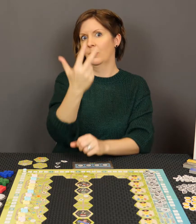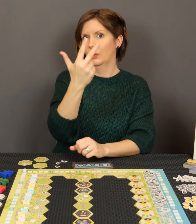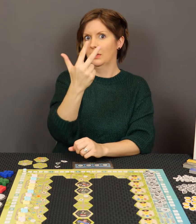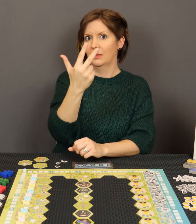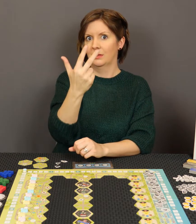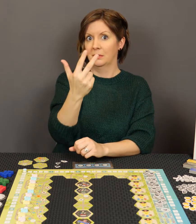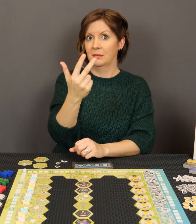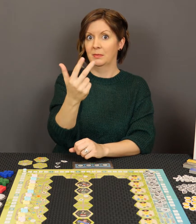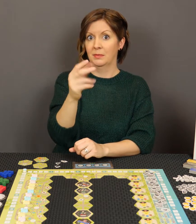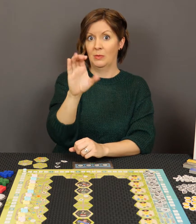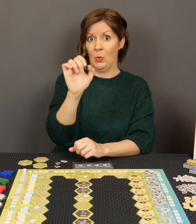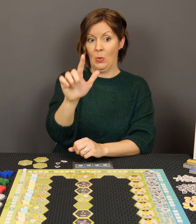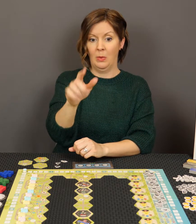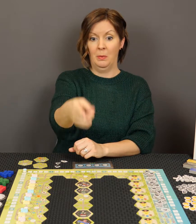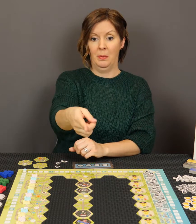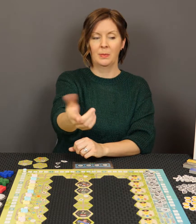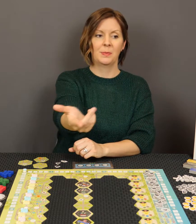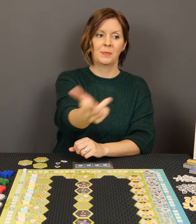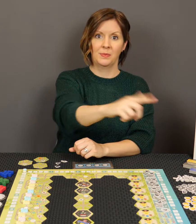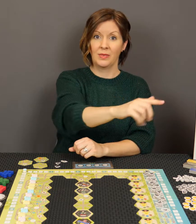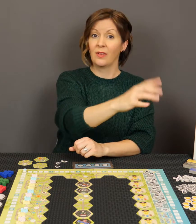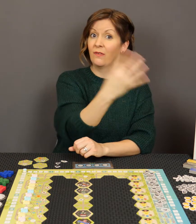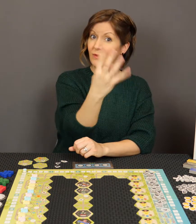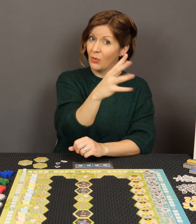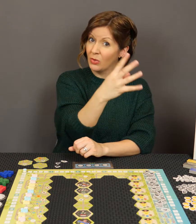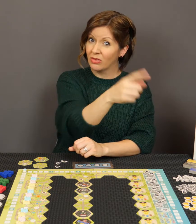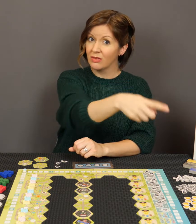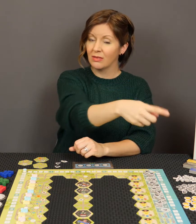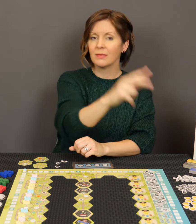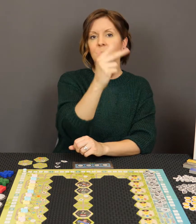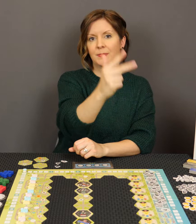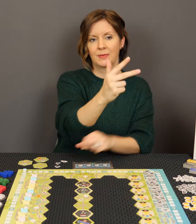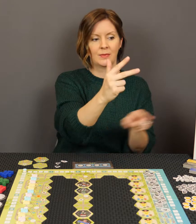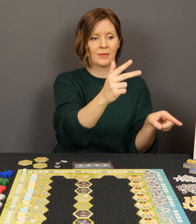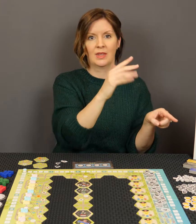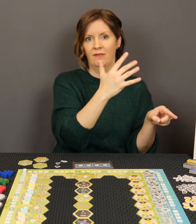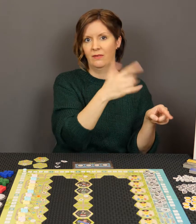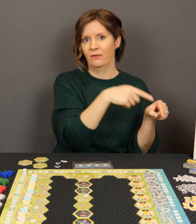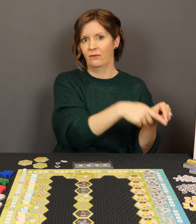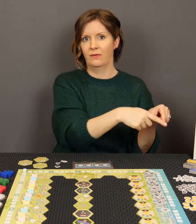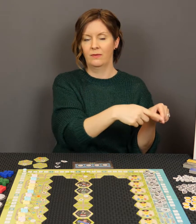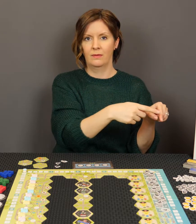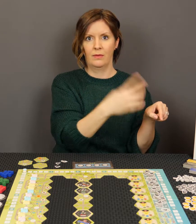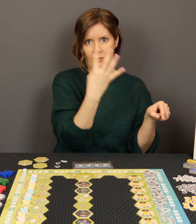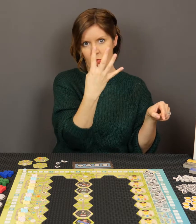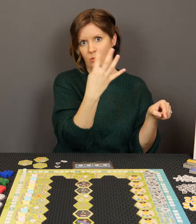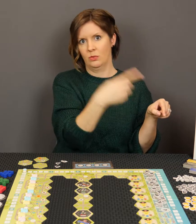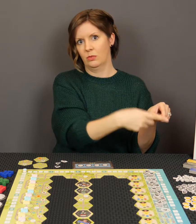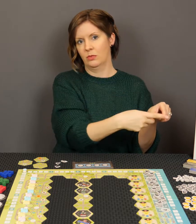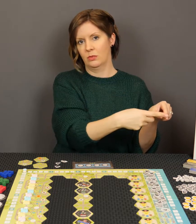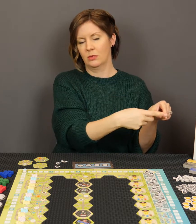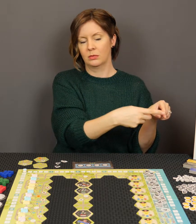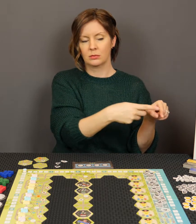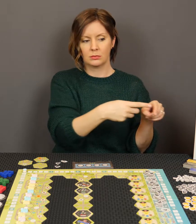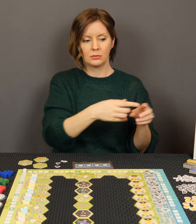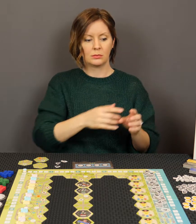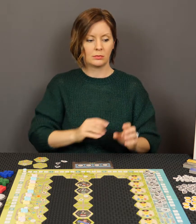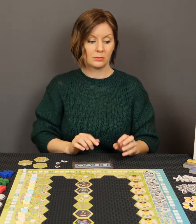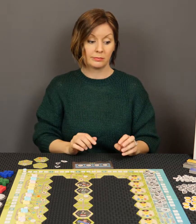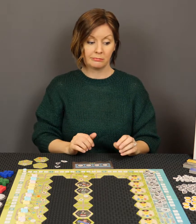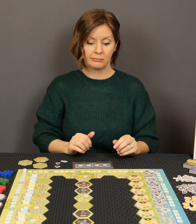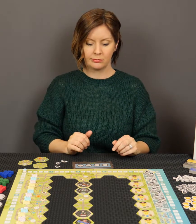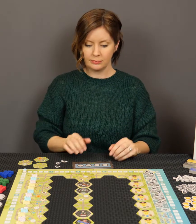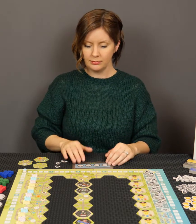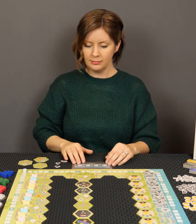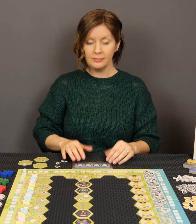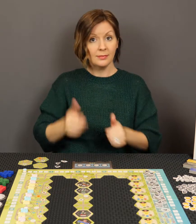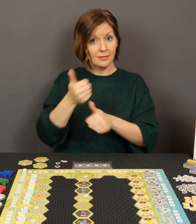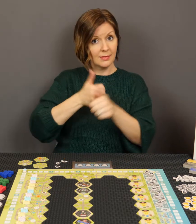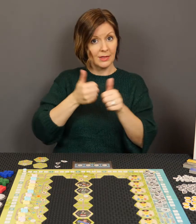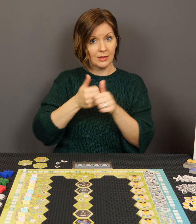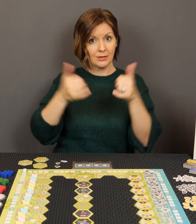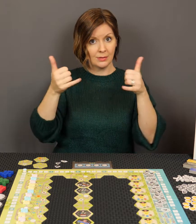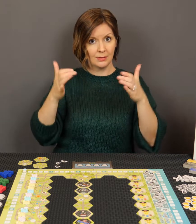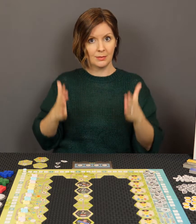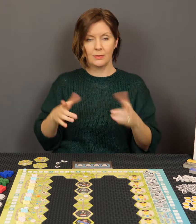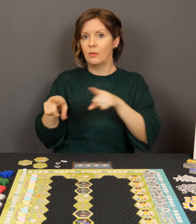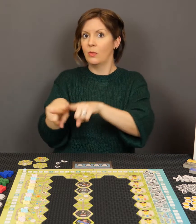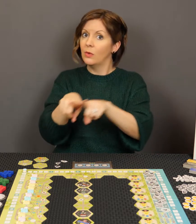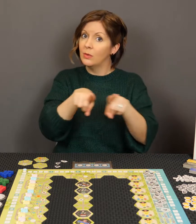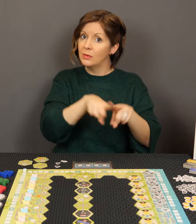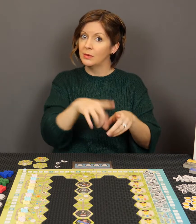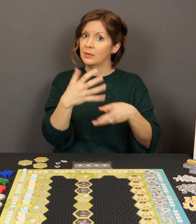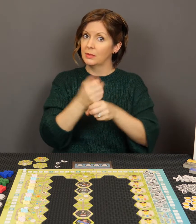get 3 coal, the fourth will get 3, and the fifth will get 4.